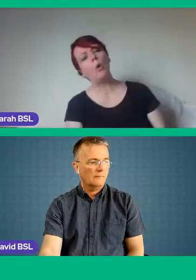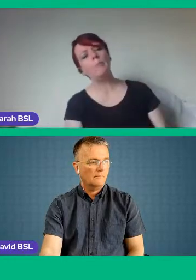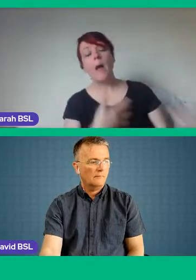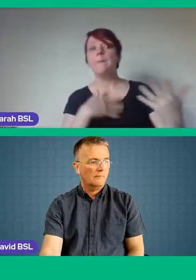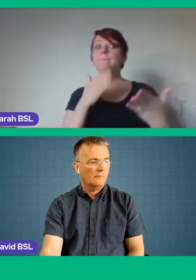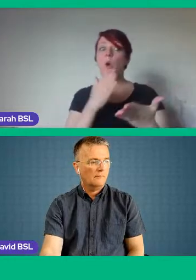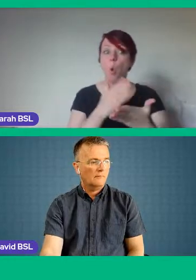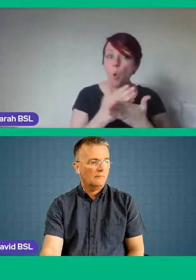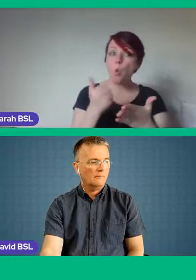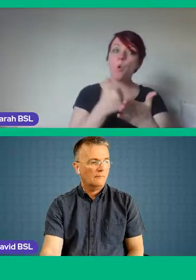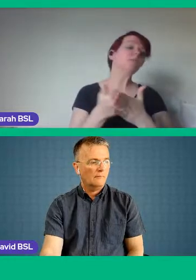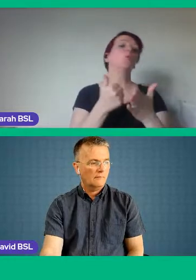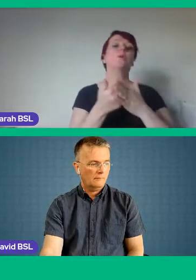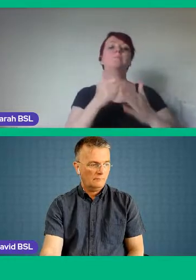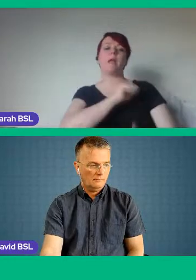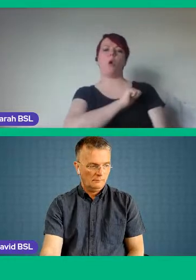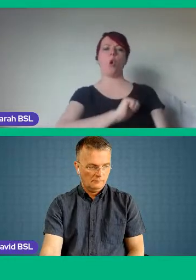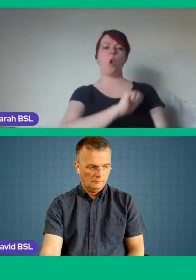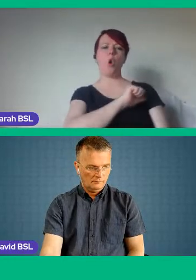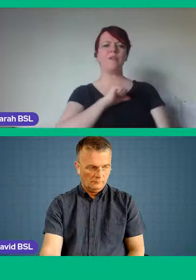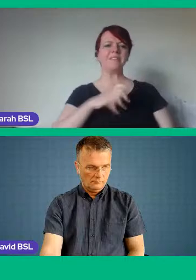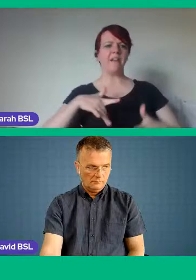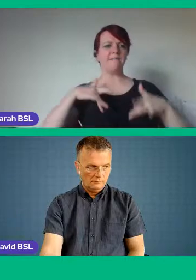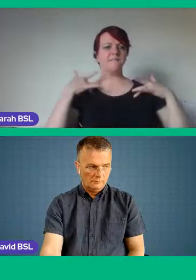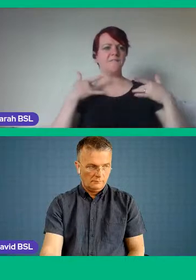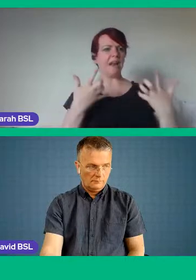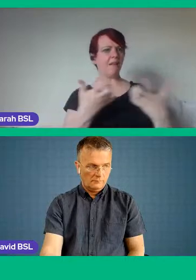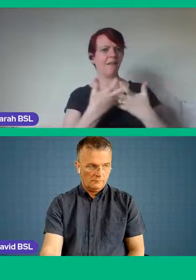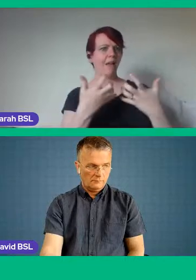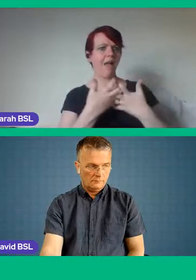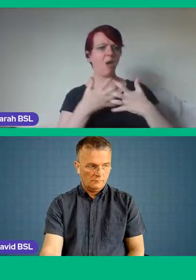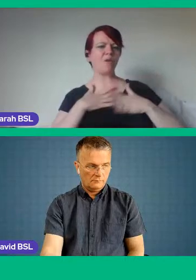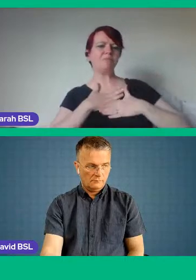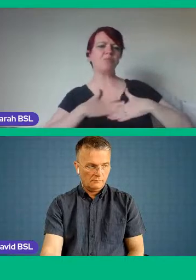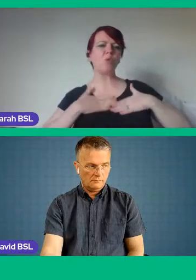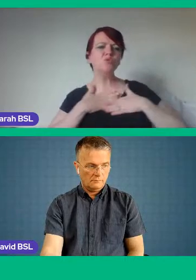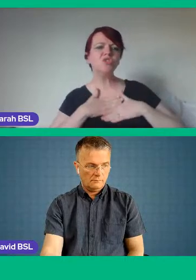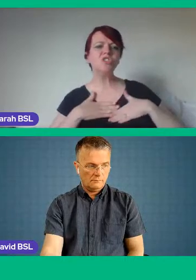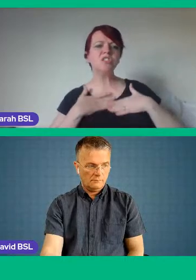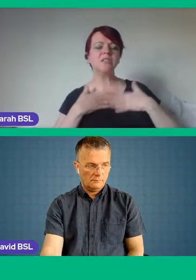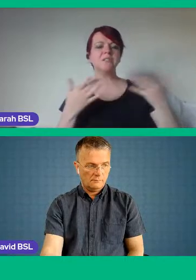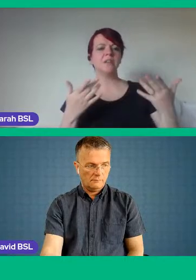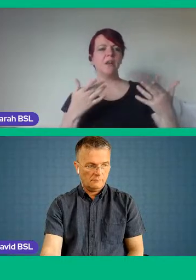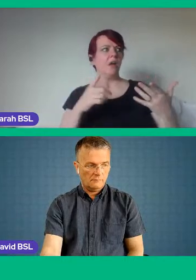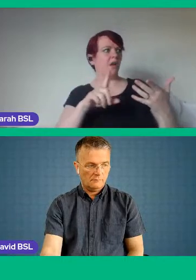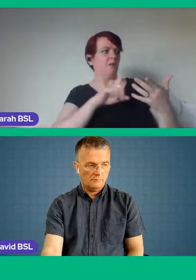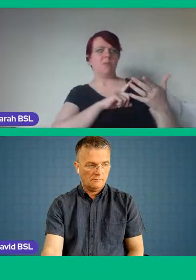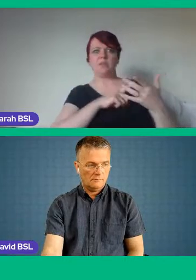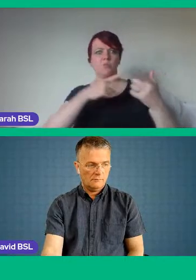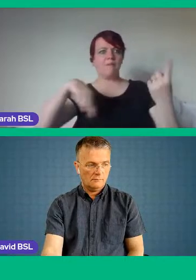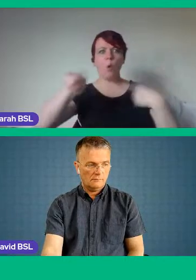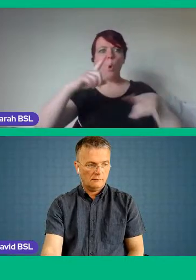a want were checked in on how you are feeling emotionally and try to do the same at the end